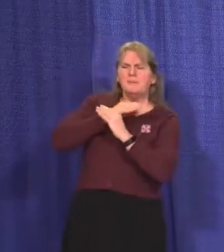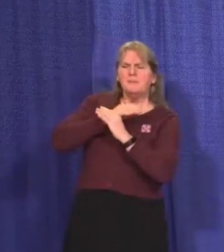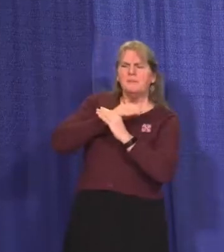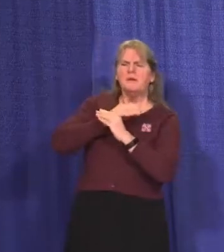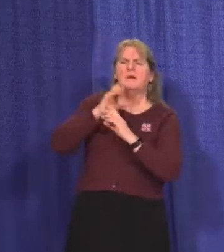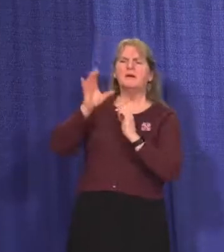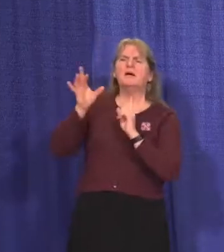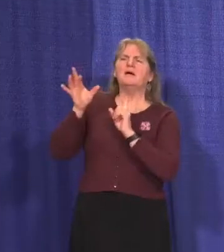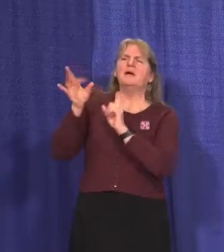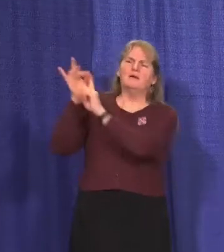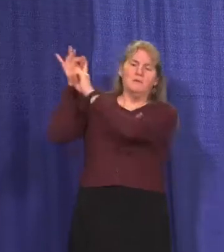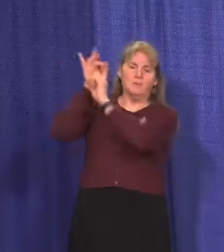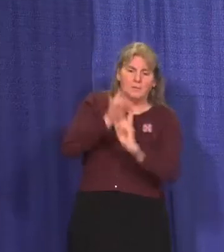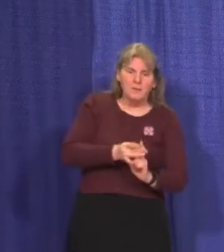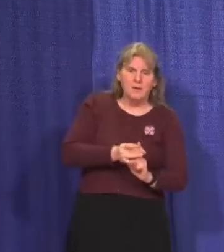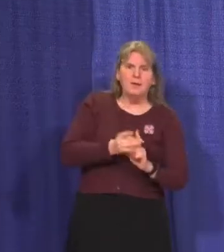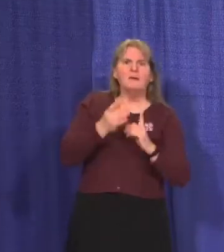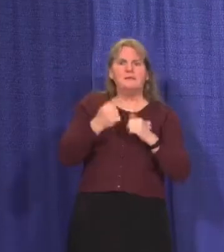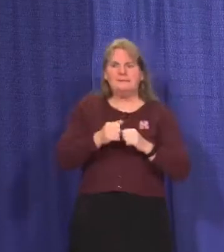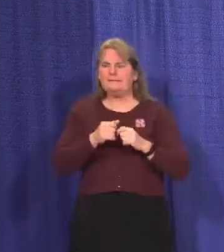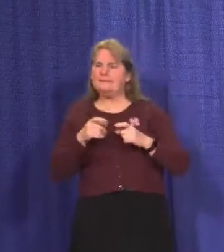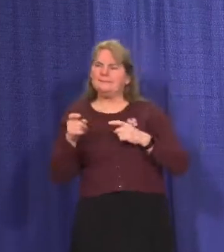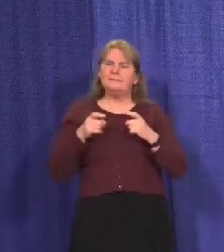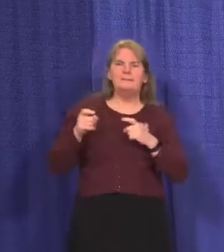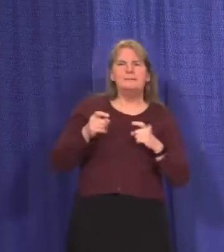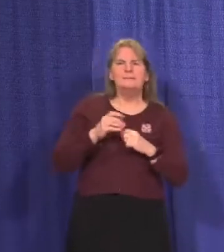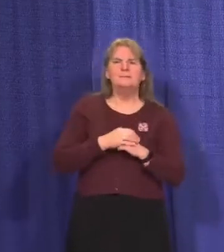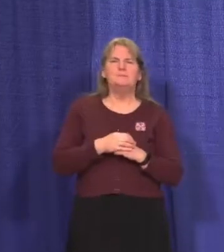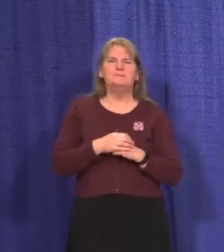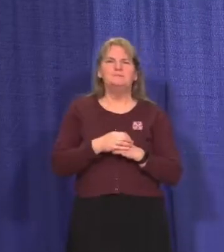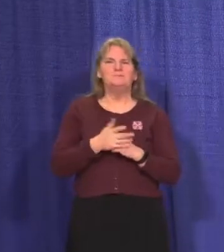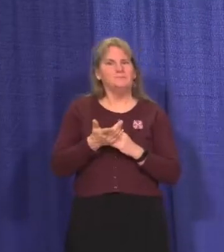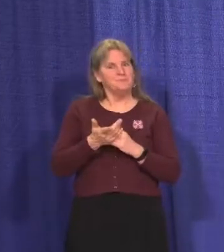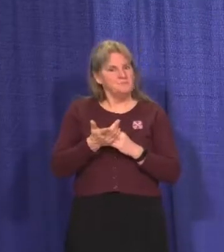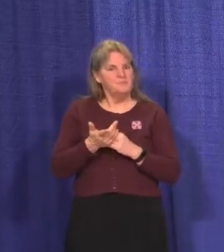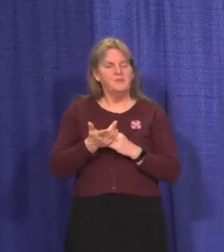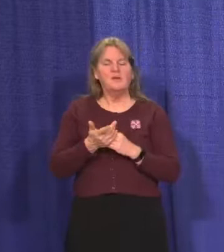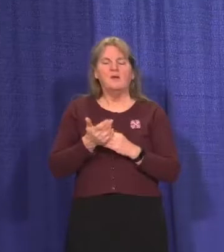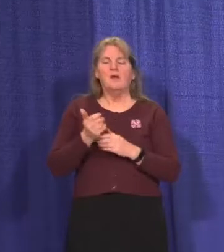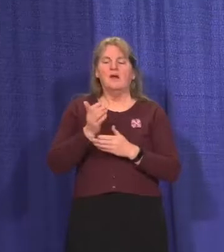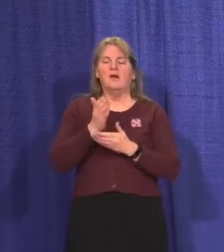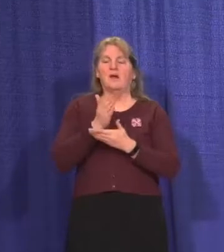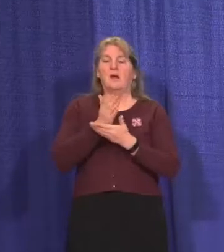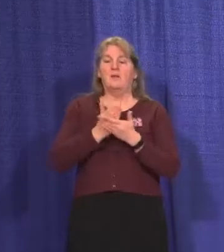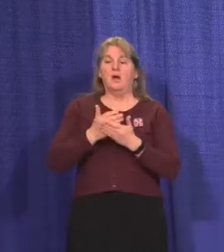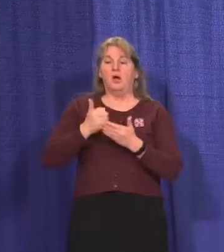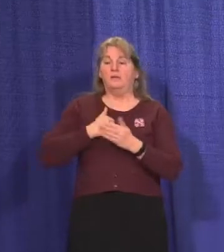As we see numbers begin to flatten across the country measures and lockdowns are being